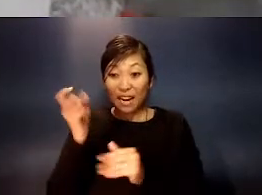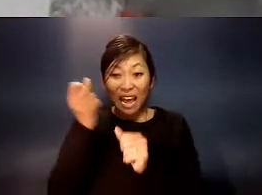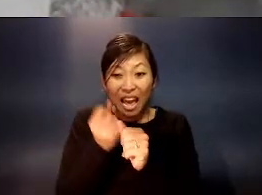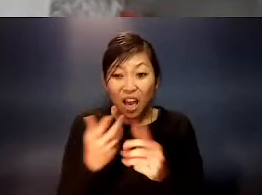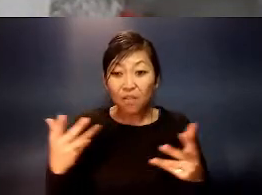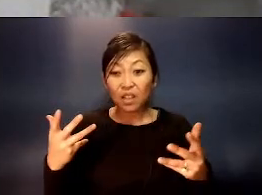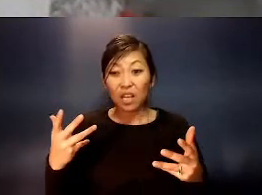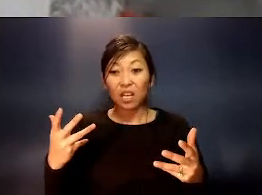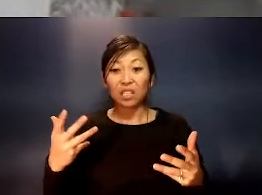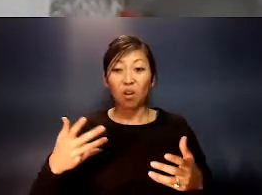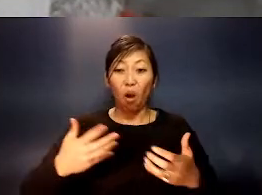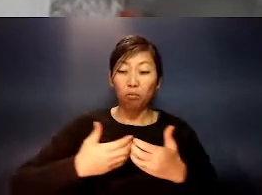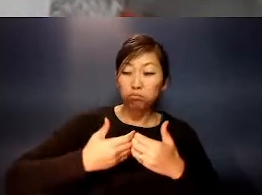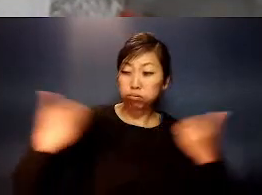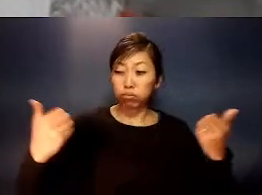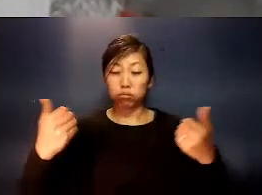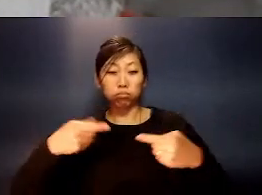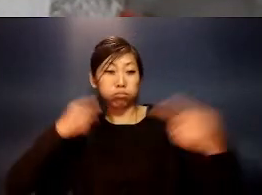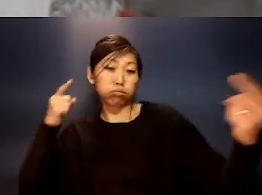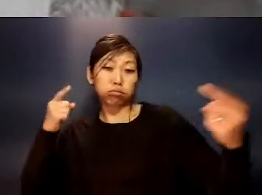AND DO NOT HOLD ONTO IDEAS SIMPLY BECAUSE THAT'S WHAT YOU VOTED ON IN THE PAST.